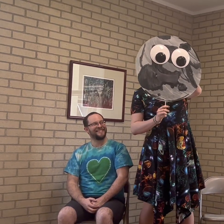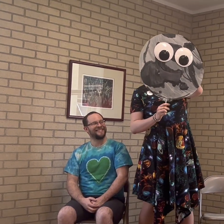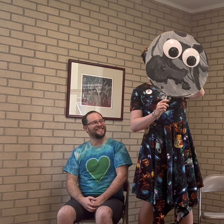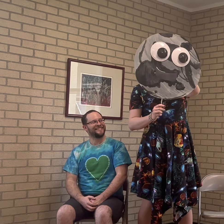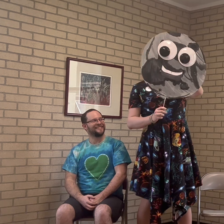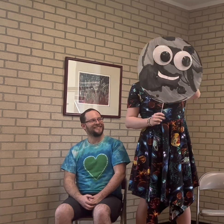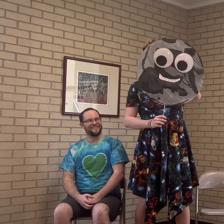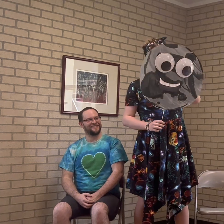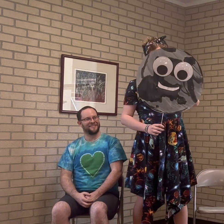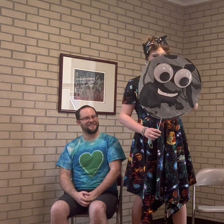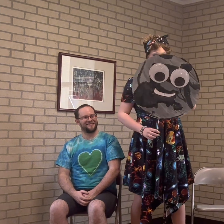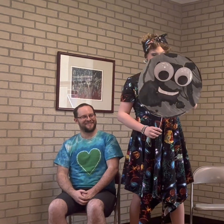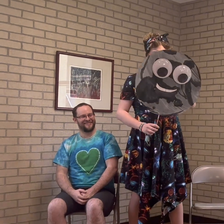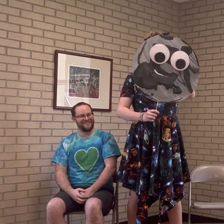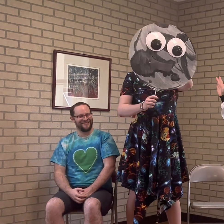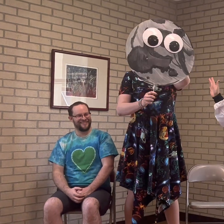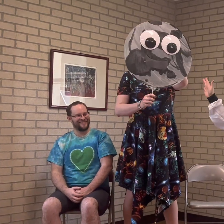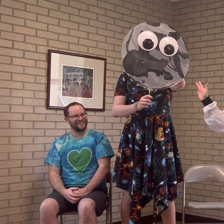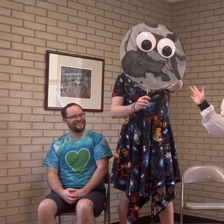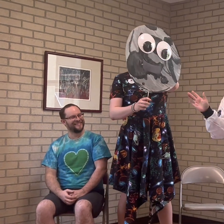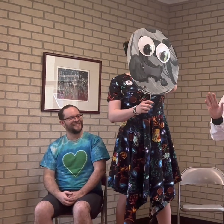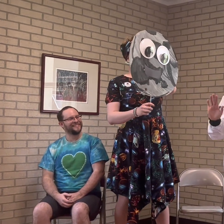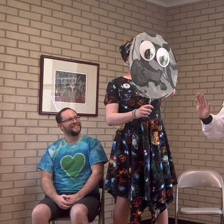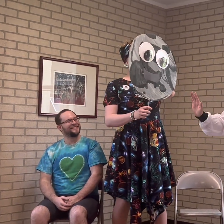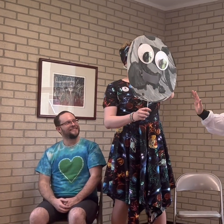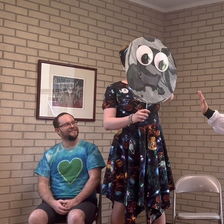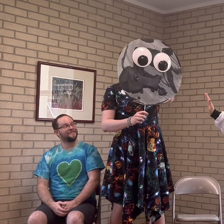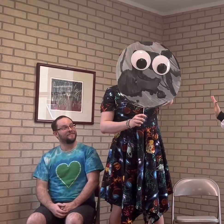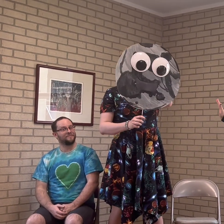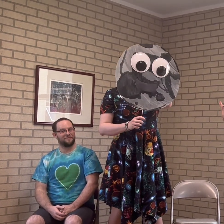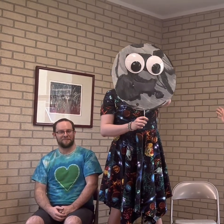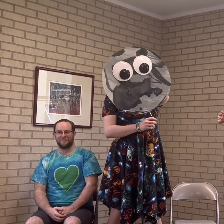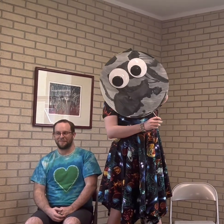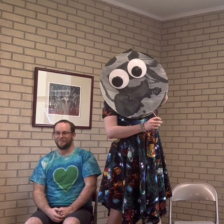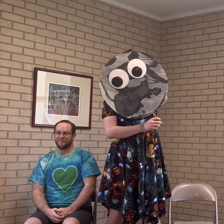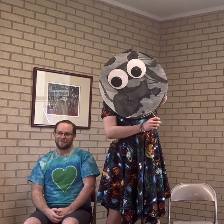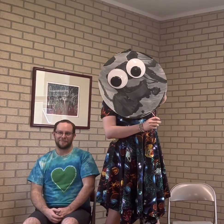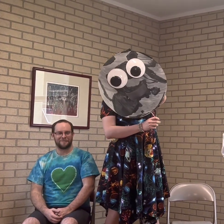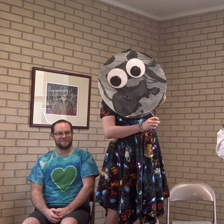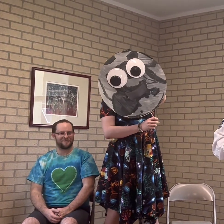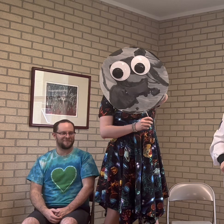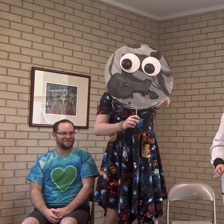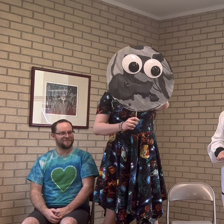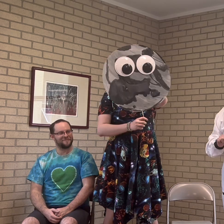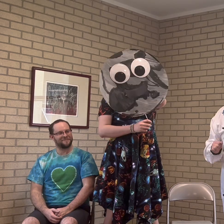cheese? MOON: No! DIXON: It was just a question.